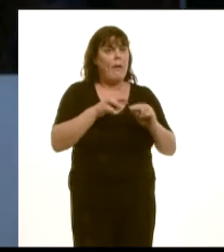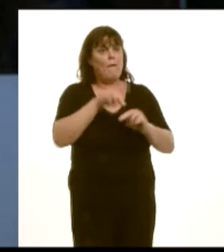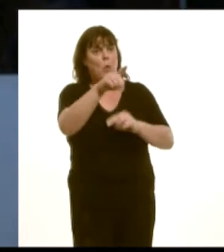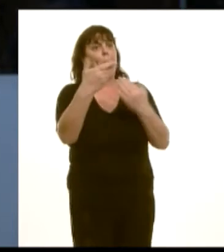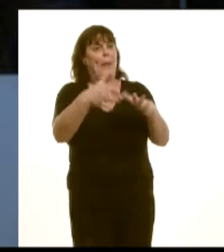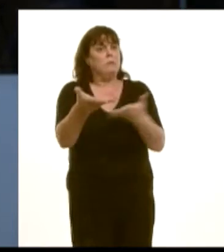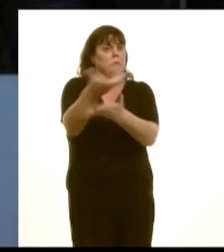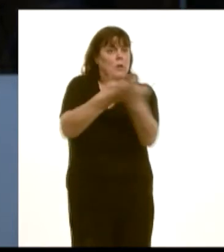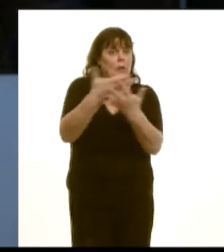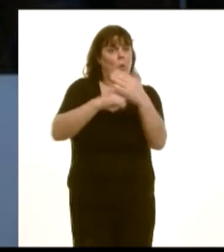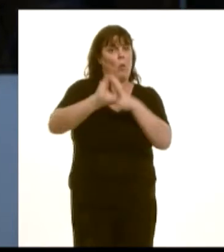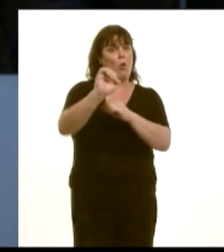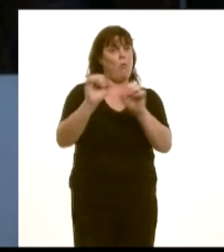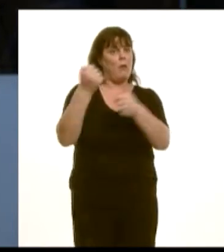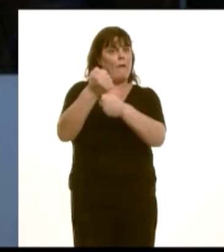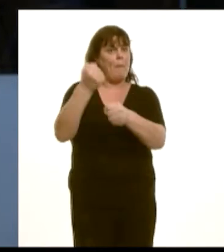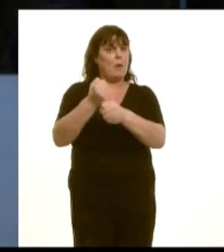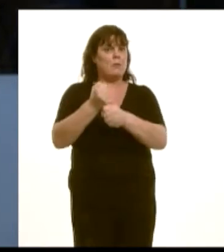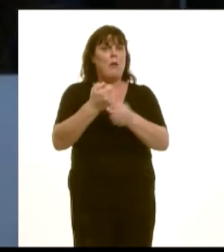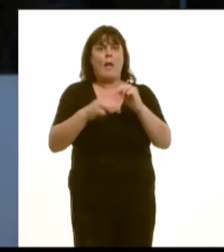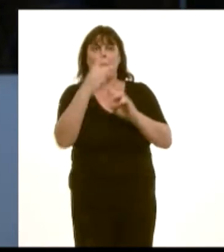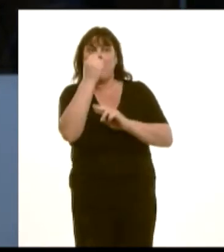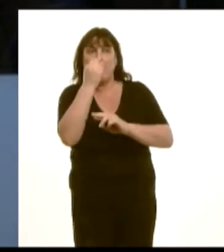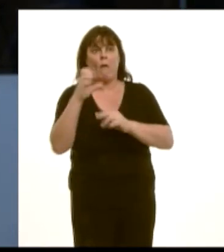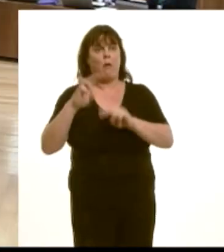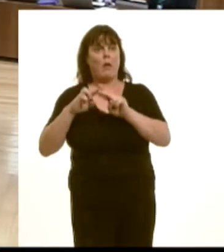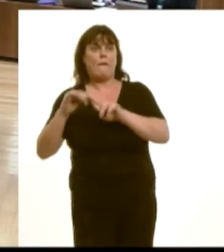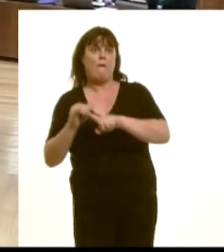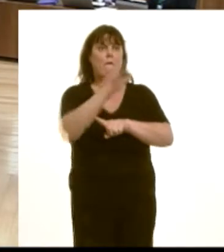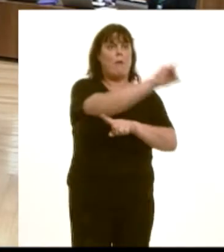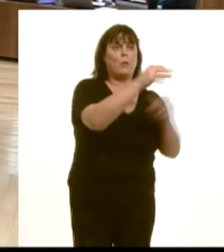regarding transatlantic flights to Cardiff Airport, and whether there is indeed a Government